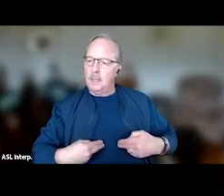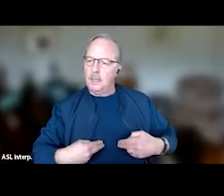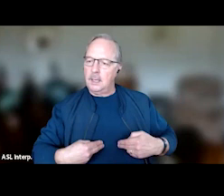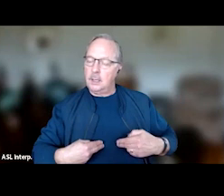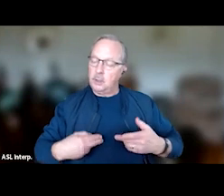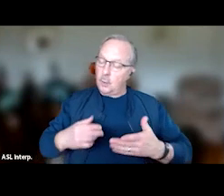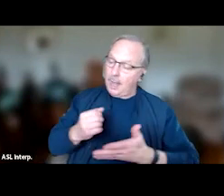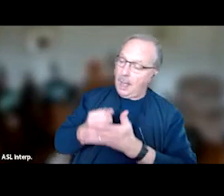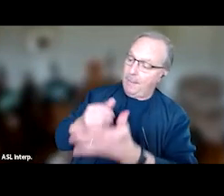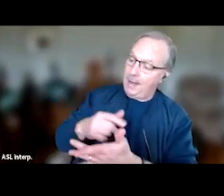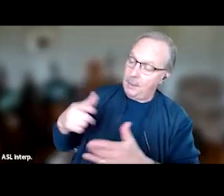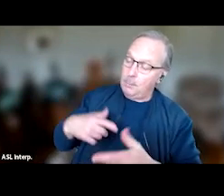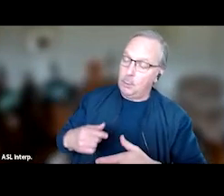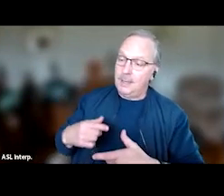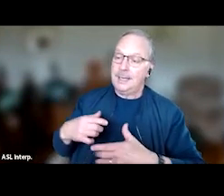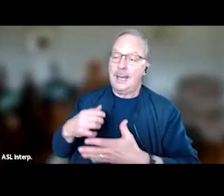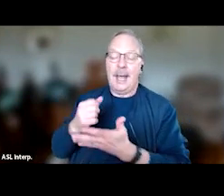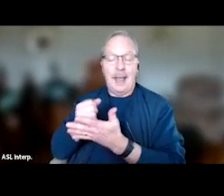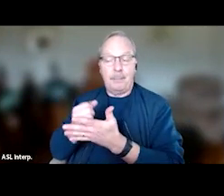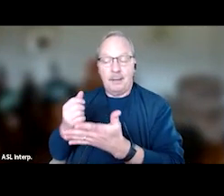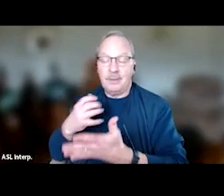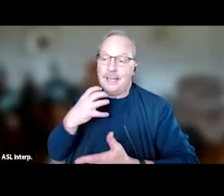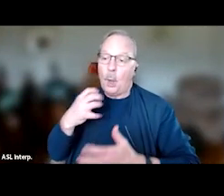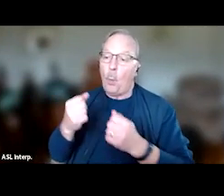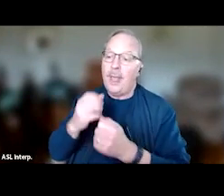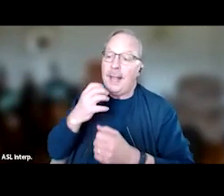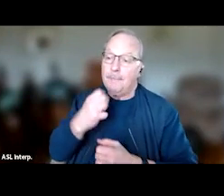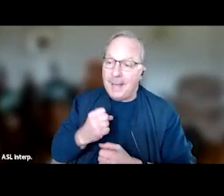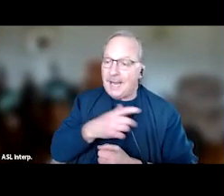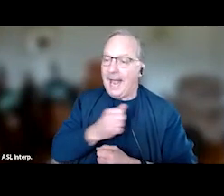with compassion and empathy. Basically, practical humanity